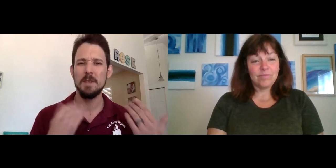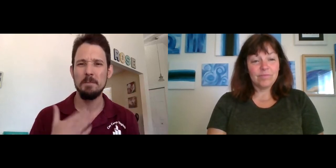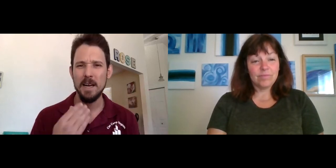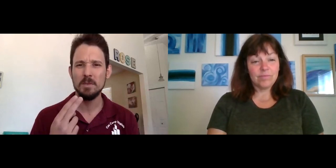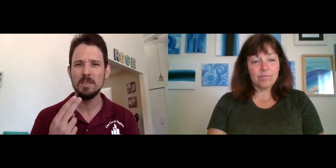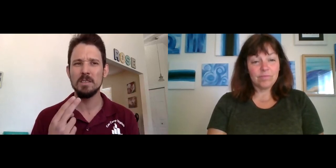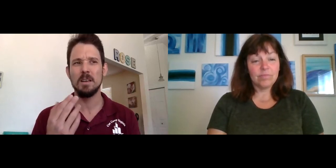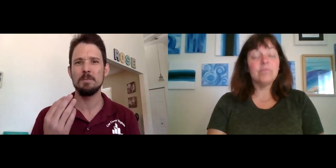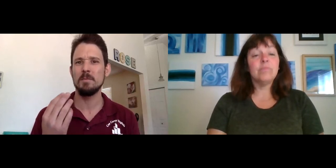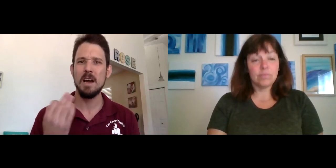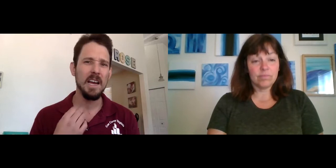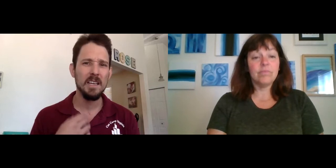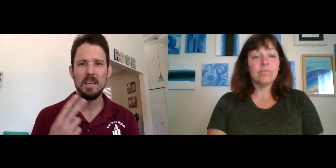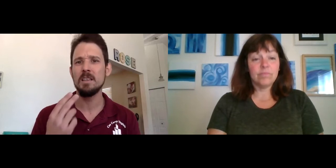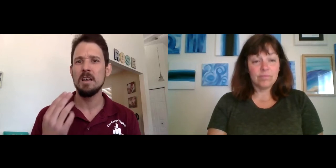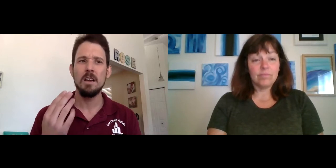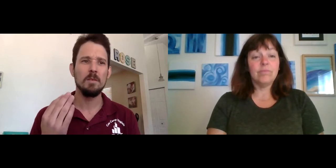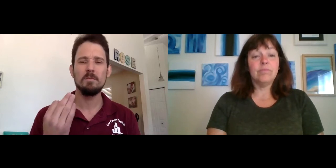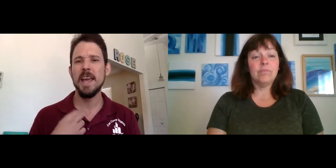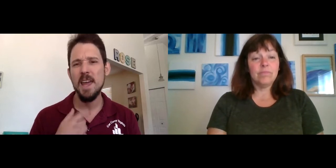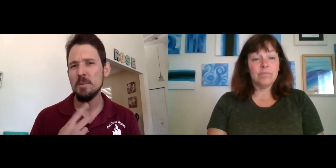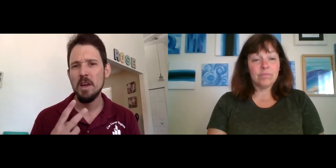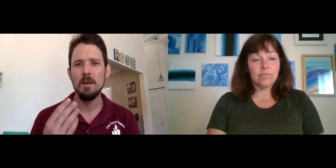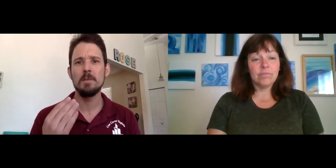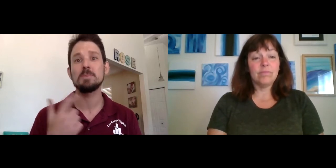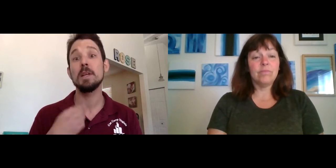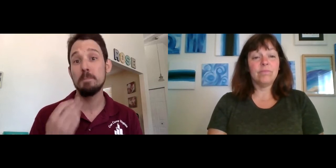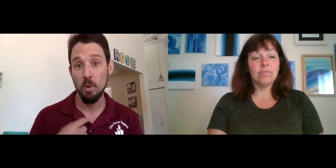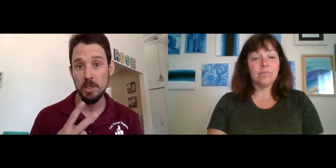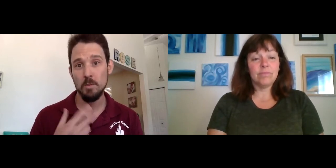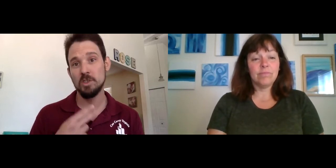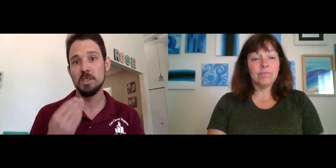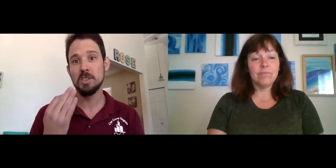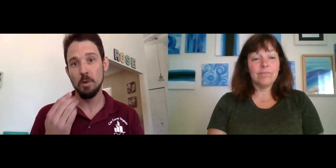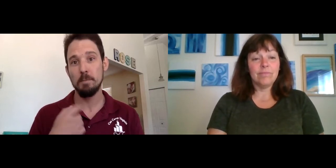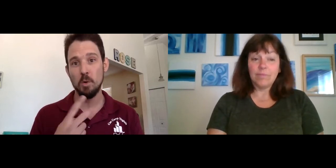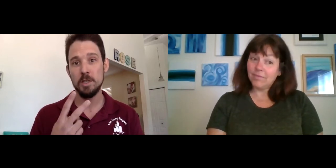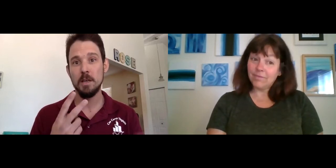in the mountains hiking, camping, splitboarding, which is snowboarding